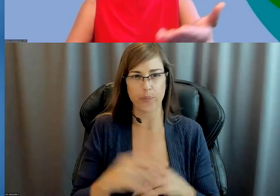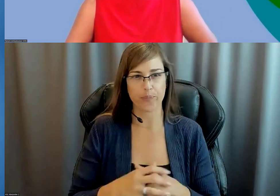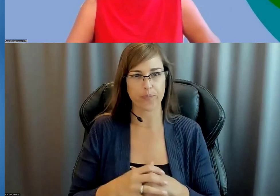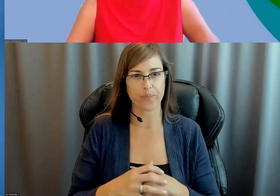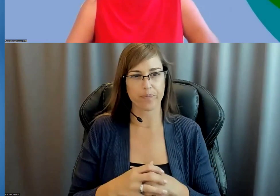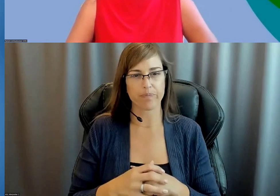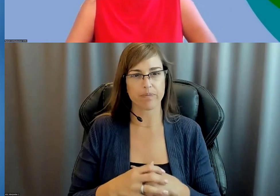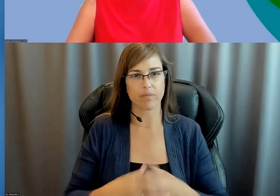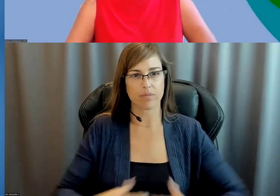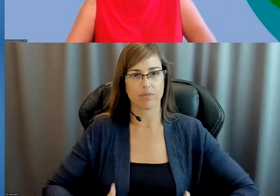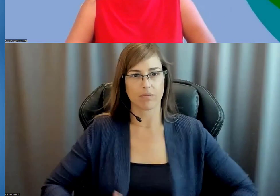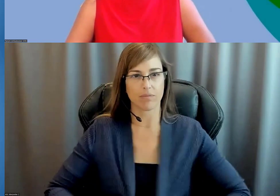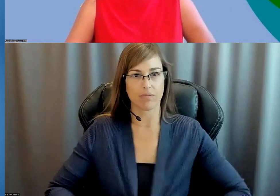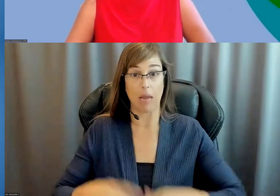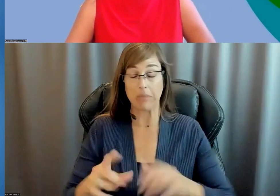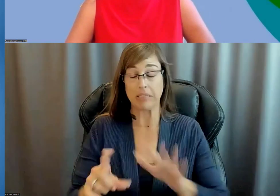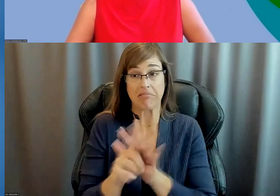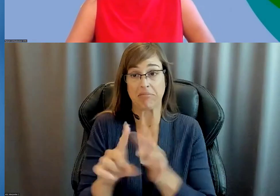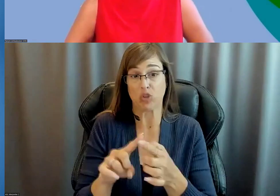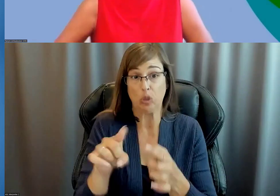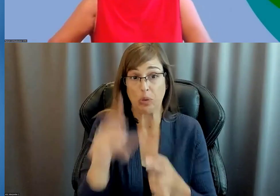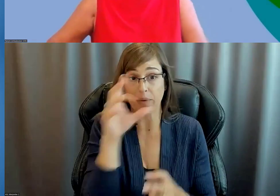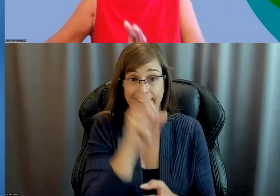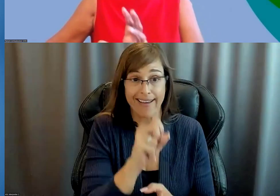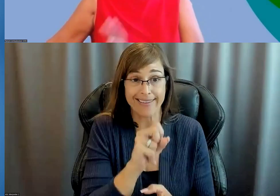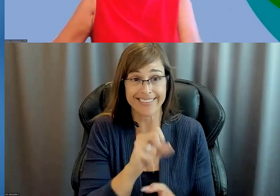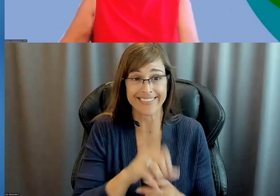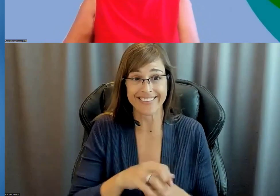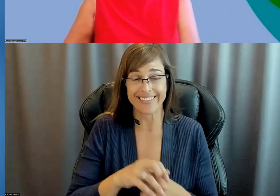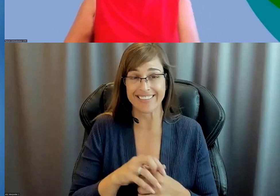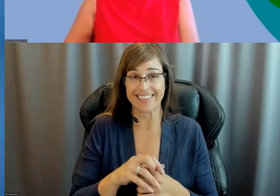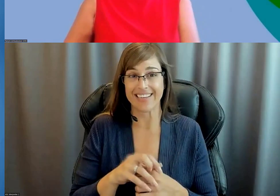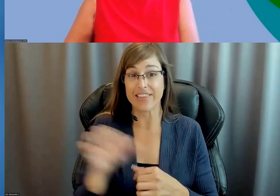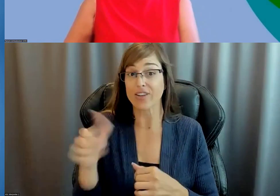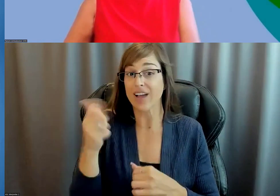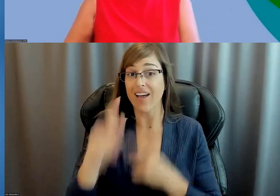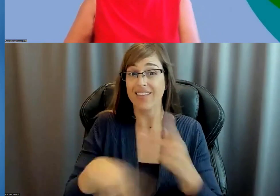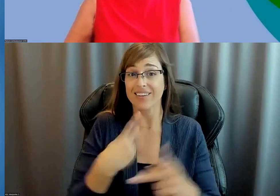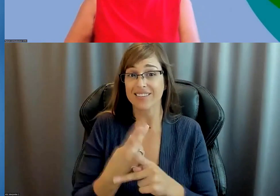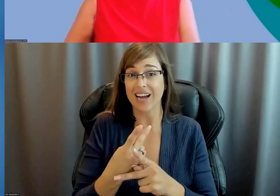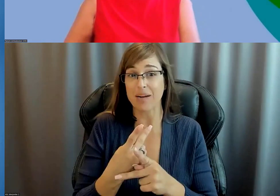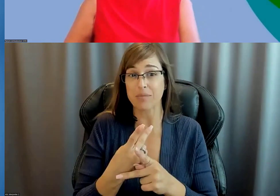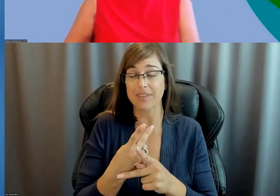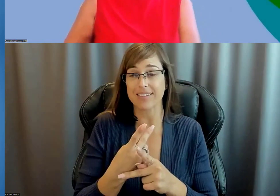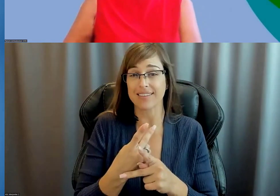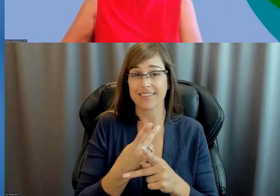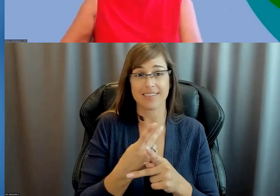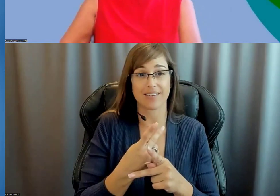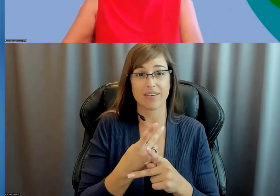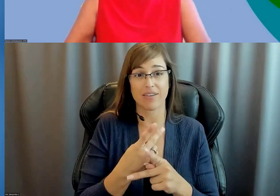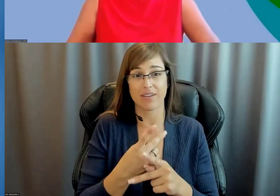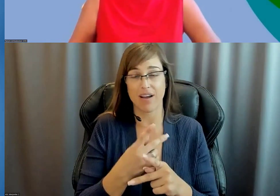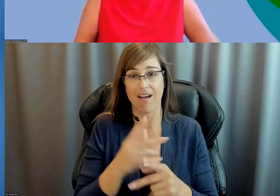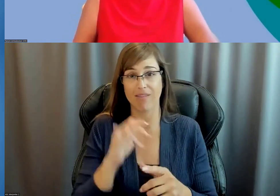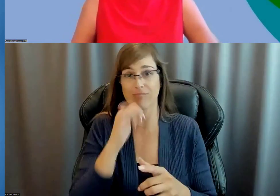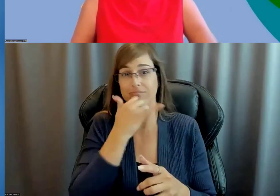It comes to you, I guess. Dr. Patricia Valdez: Yeah. Dr. Ranjini Ambalavanar: It's more other type of consequences for human research, though. Dr. Patricia Valdez: I'm thinking like Eric Pullman